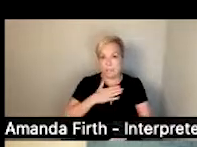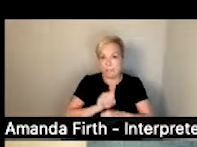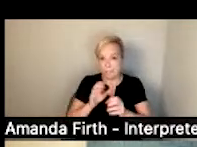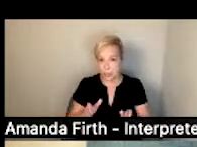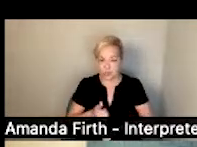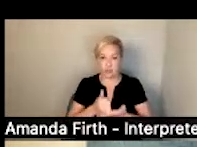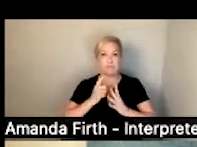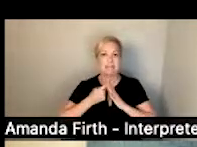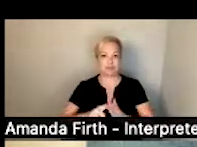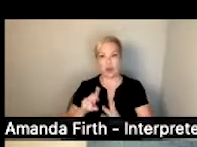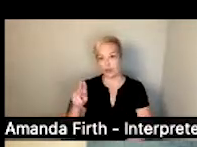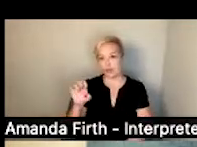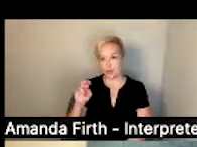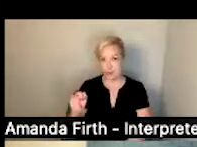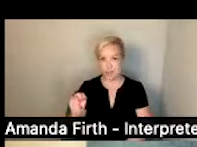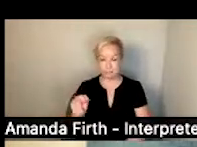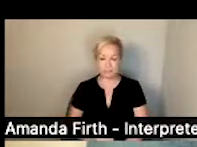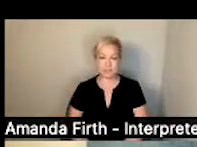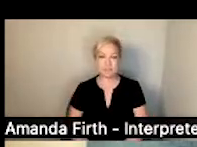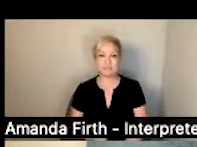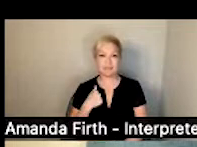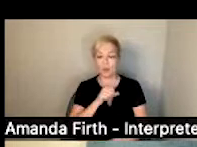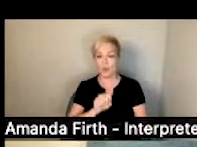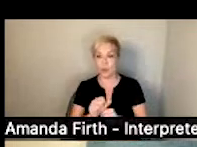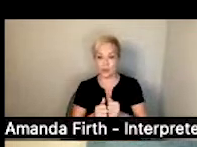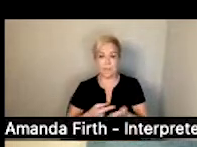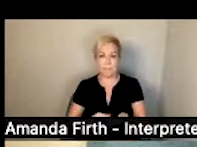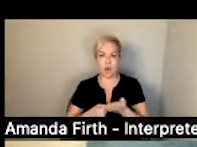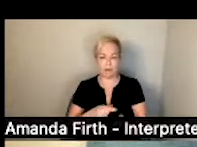as a member of our bargaining committee, a group of union members elected to represent